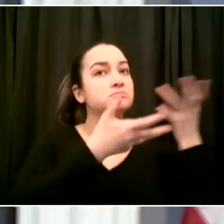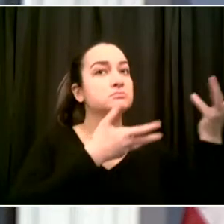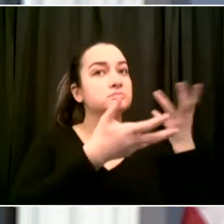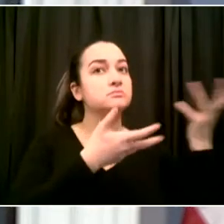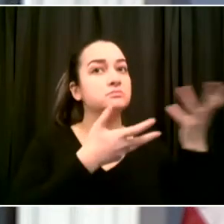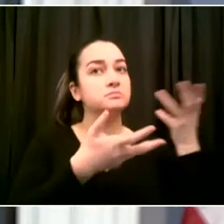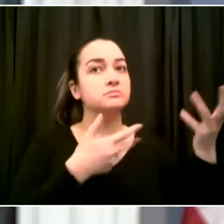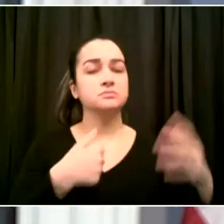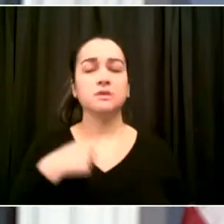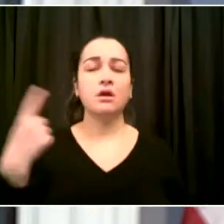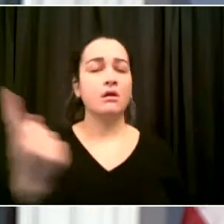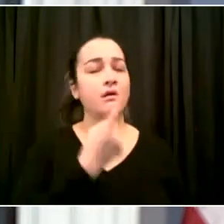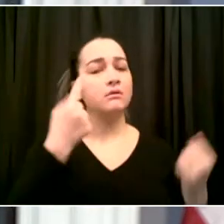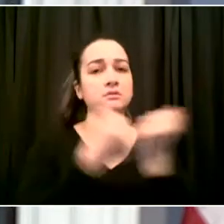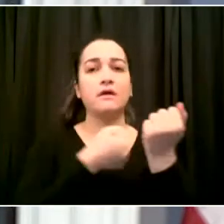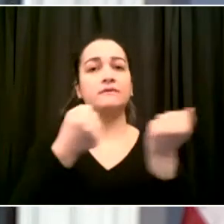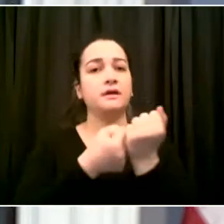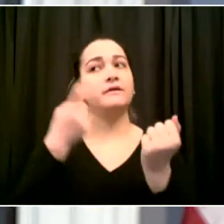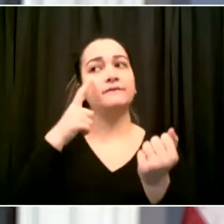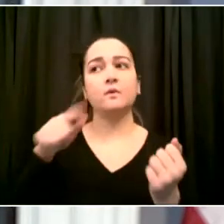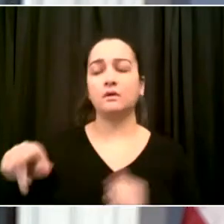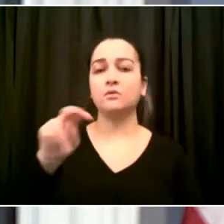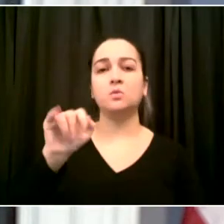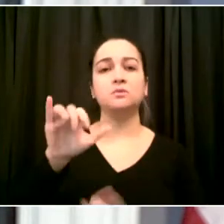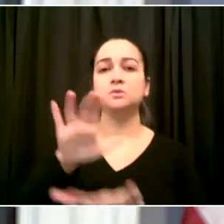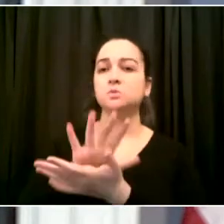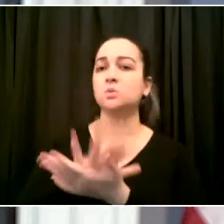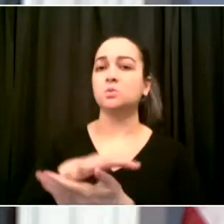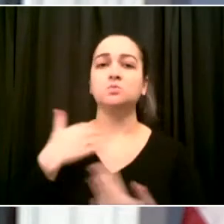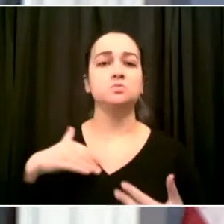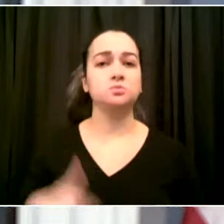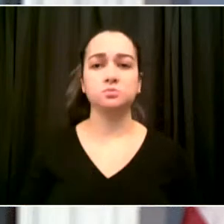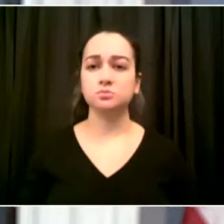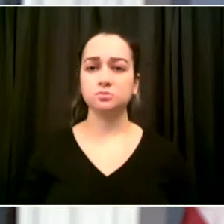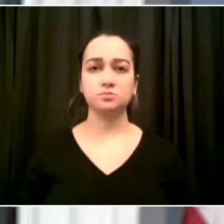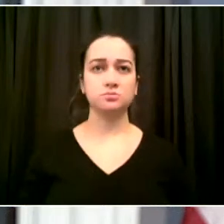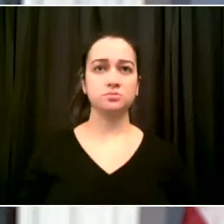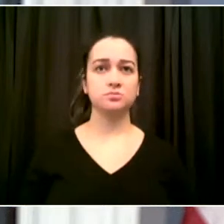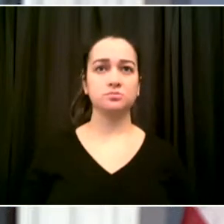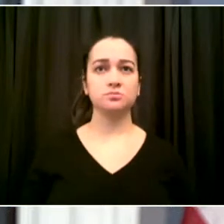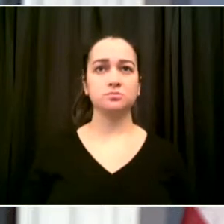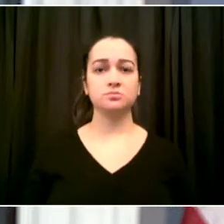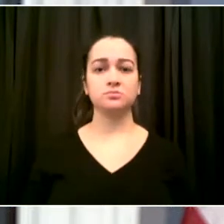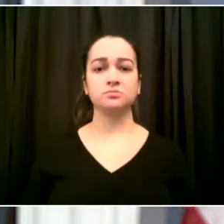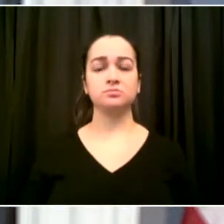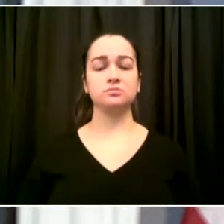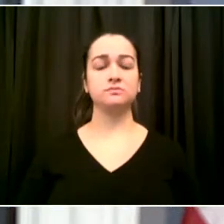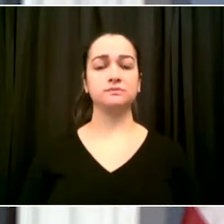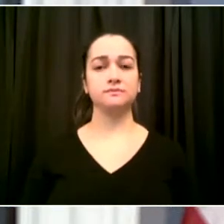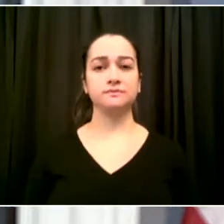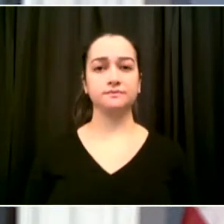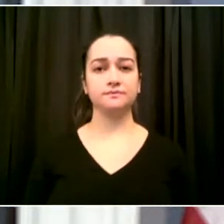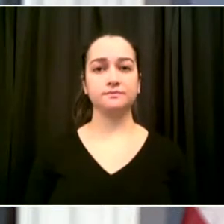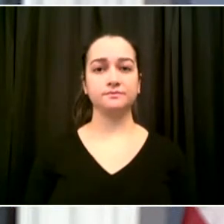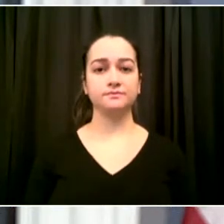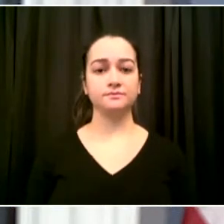VERY CLOSELY AND WE LWILLB E VERY TRANSPARENT WITH OUR COMMUNITY WWITH AWHT ARE THE OPTIONS WE HAVE WHAT WE CONTINUE TO ADVOCATE AT THE